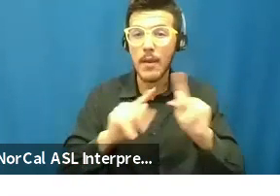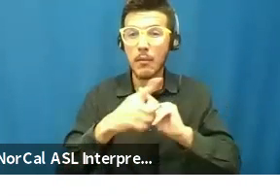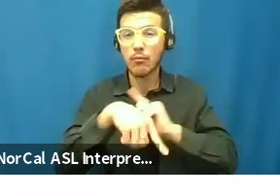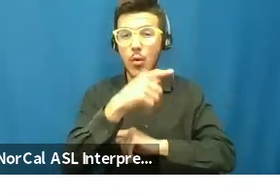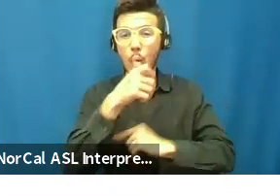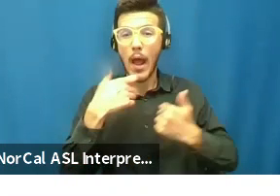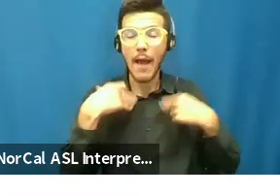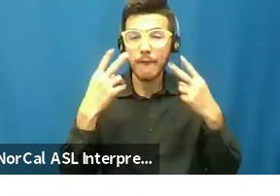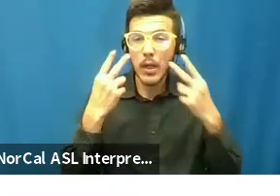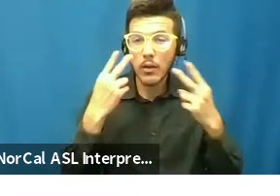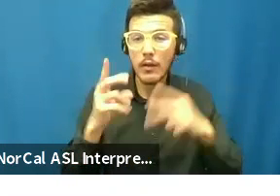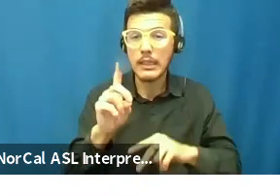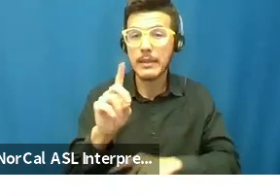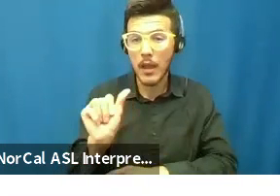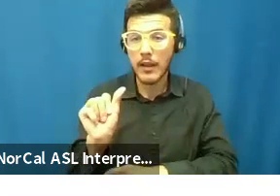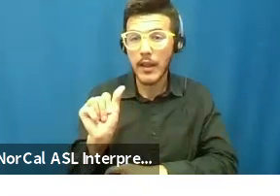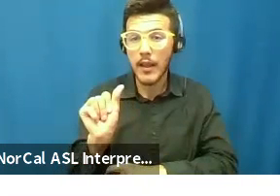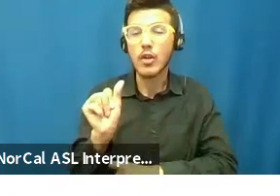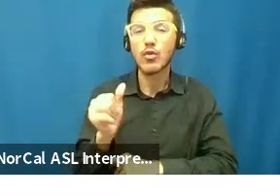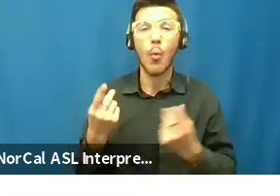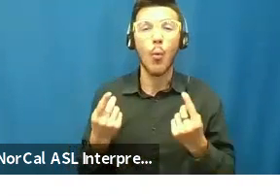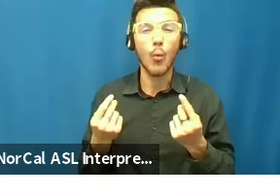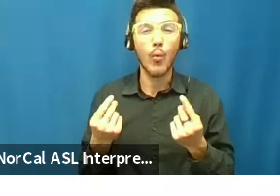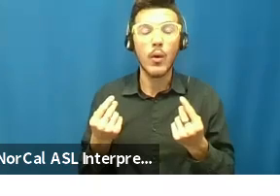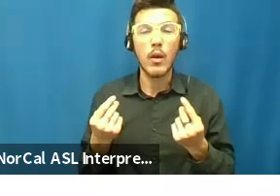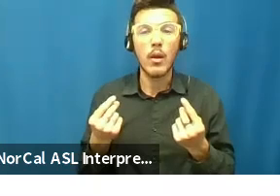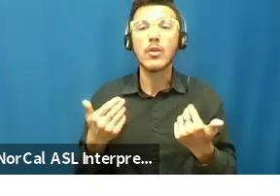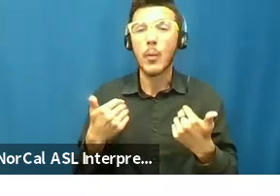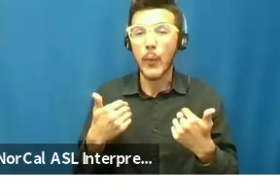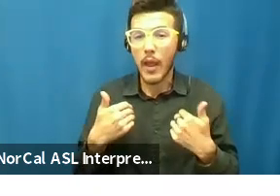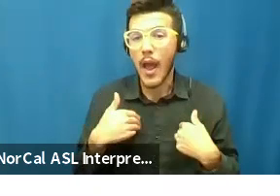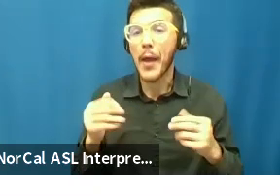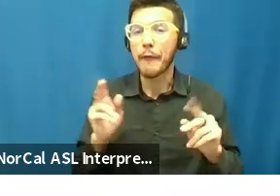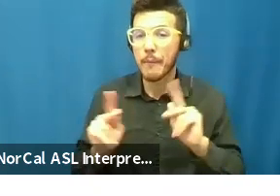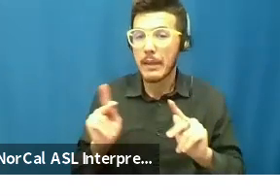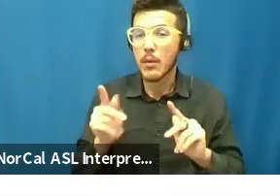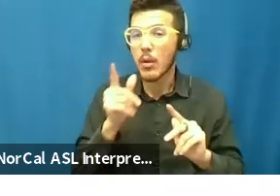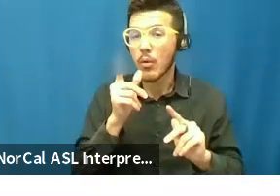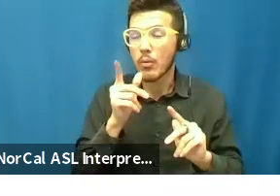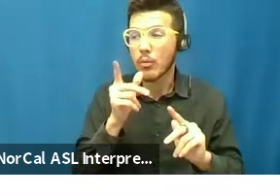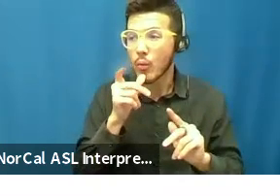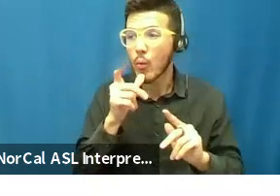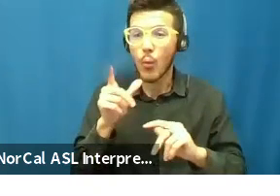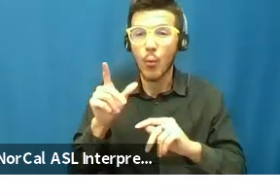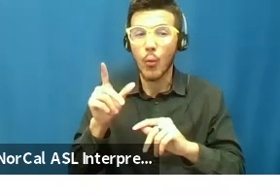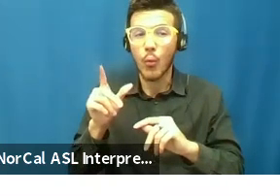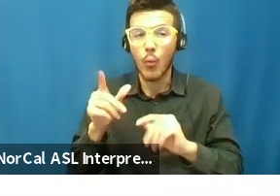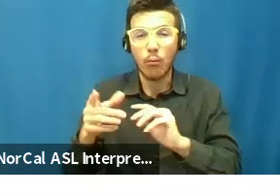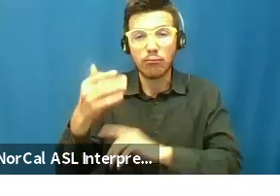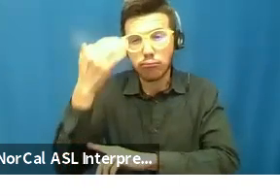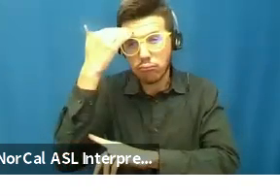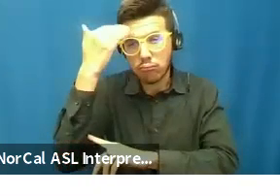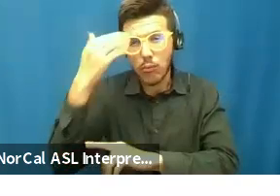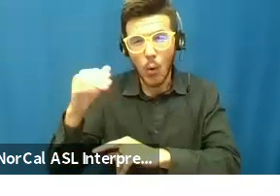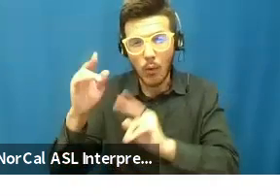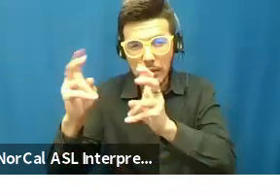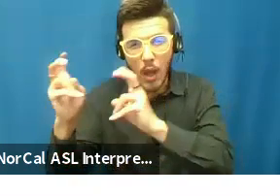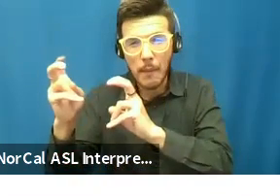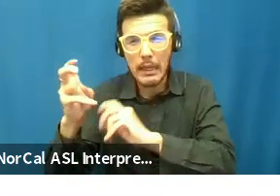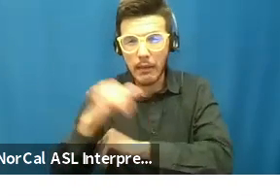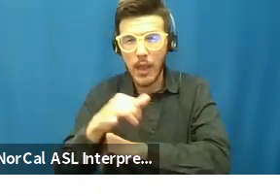Disabilities. So we have individuals who work on that topic and were advocates or individuals who